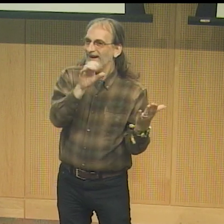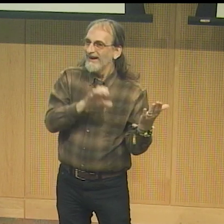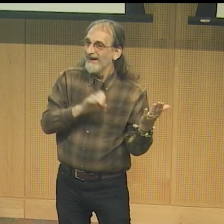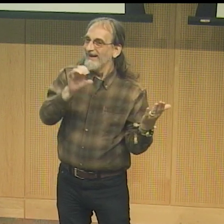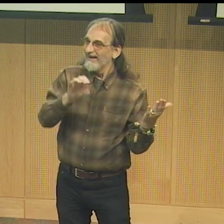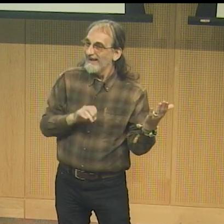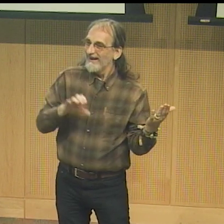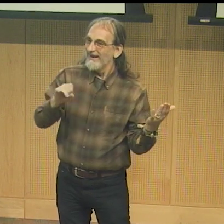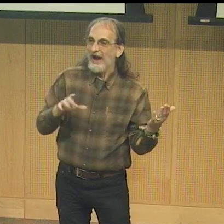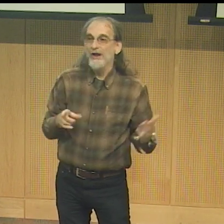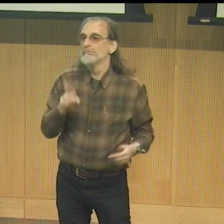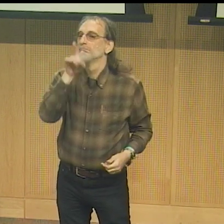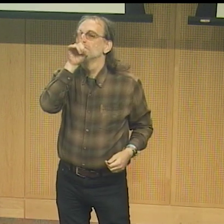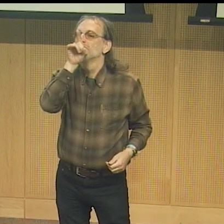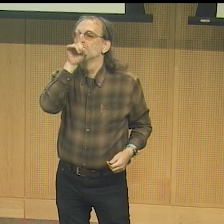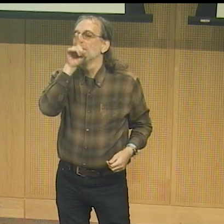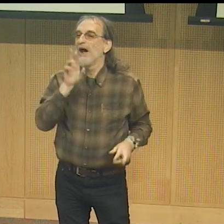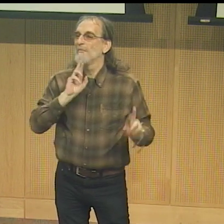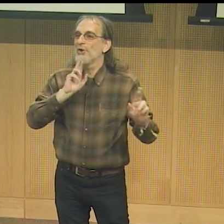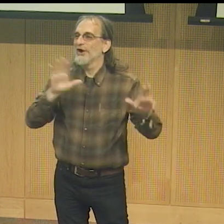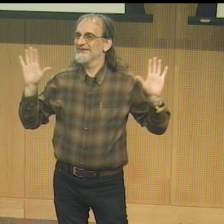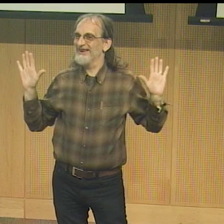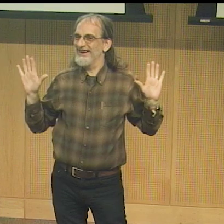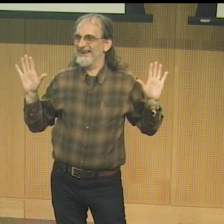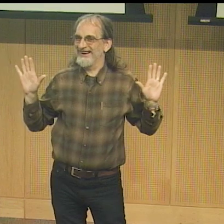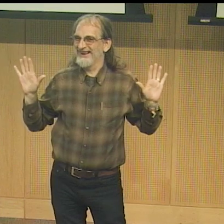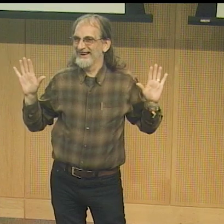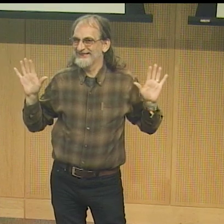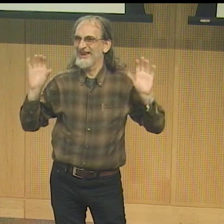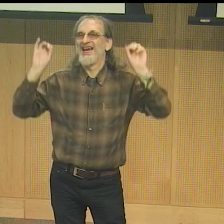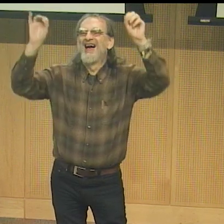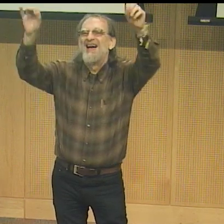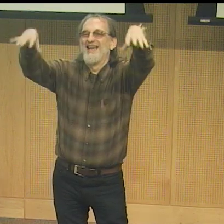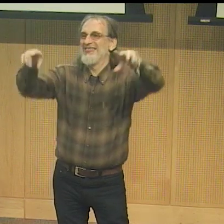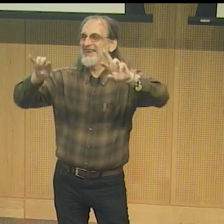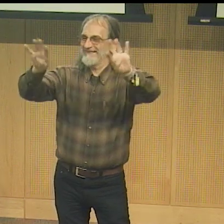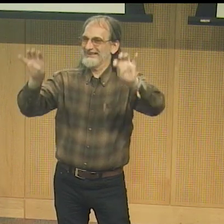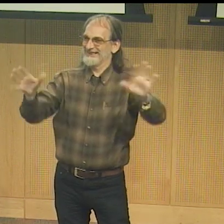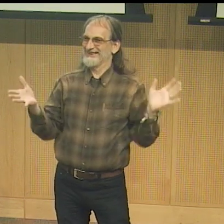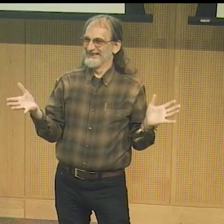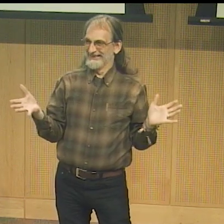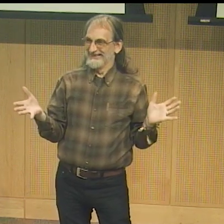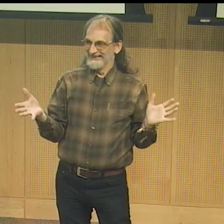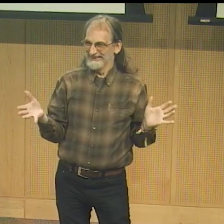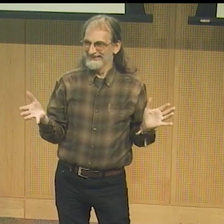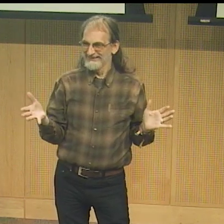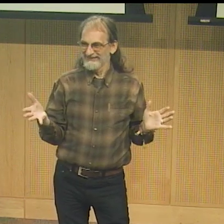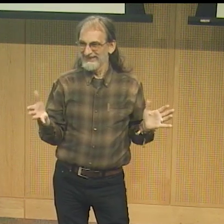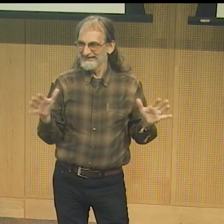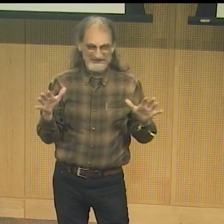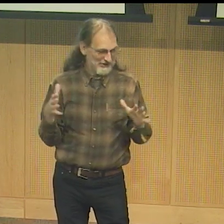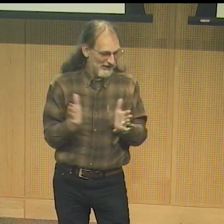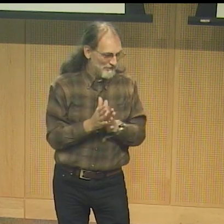about outcomes and how things may be. I'm not giving you any of the answers, mind you, but I'm gonna let you discuss that on your own.